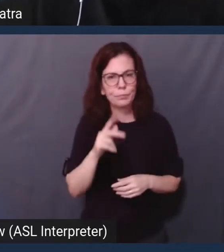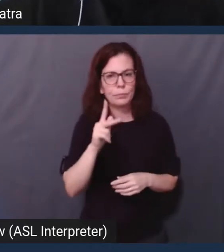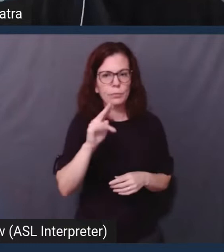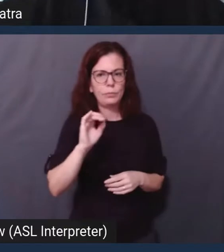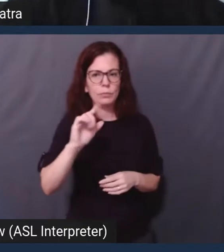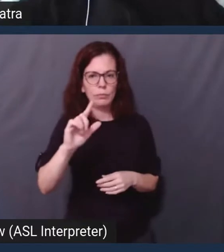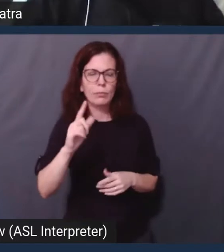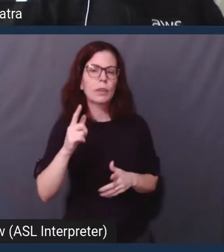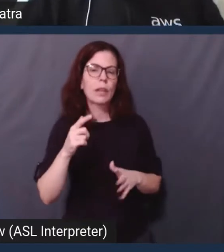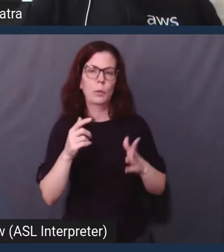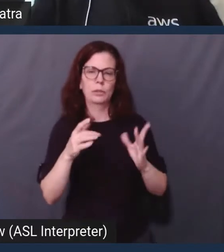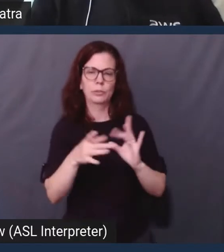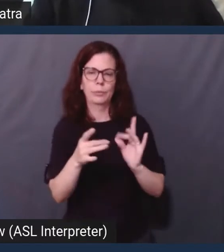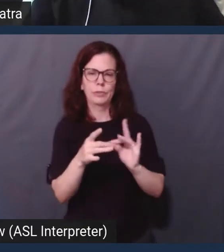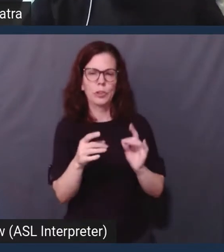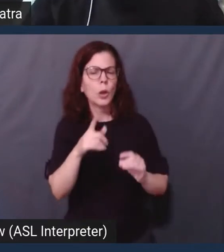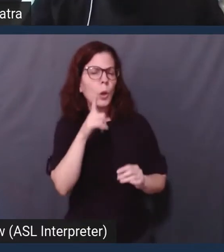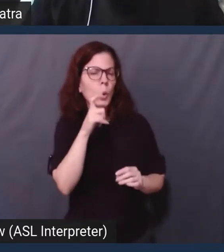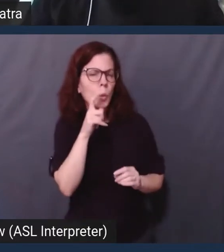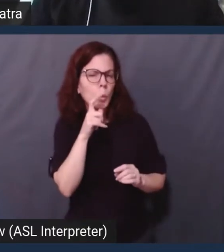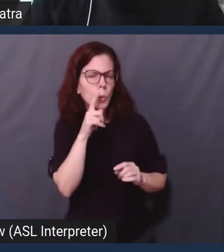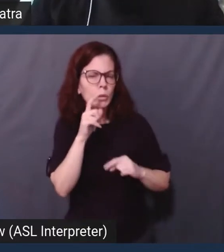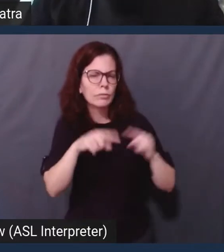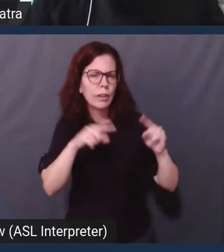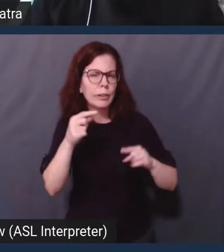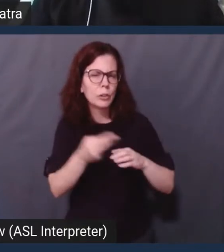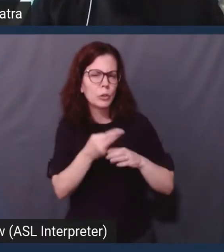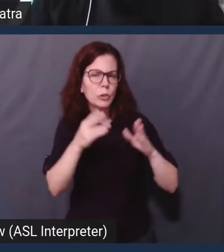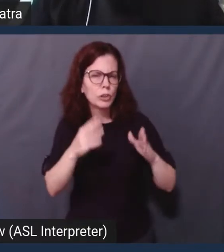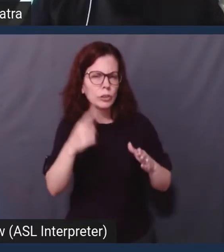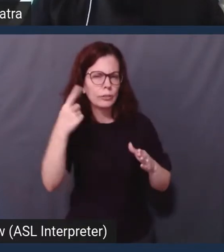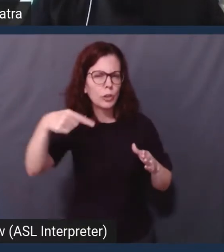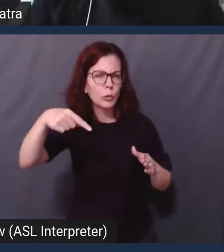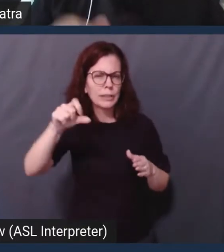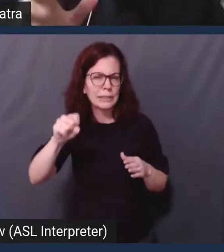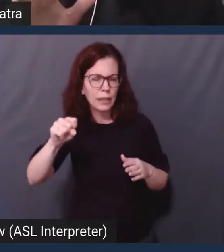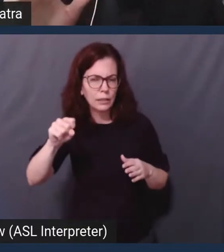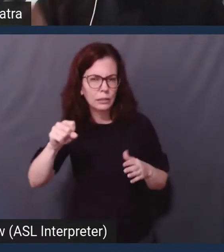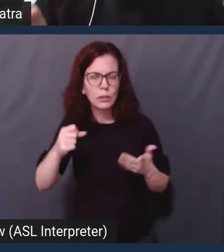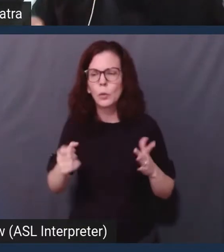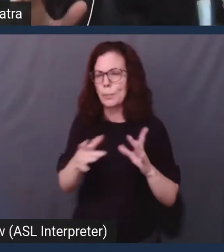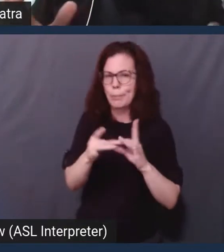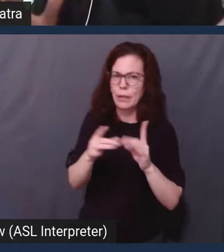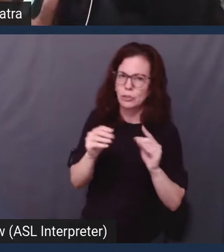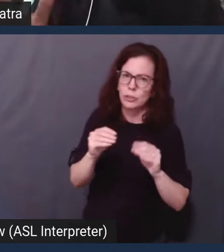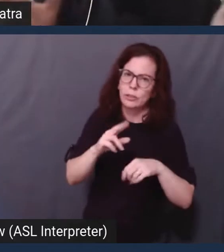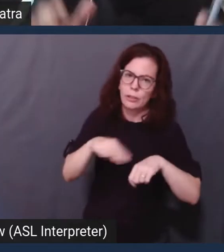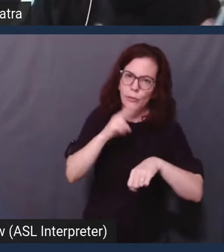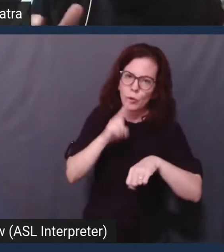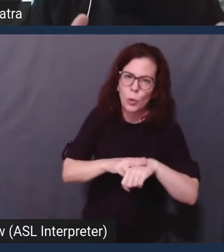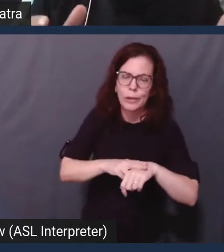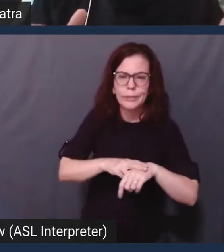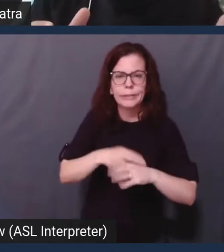who are the different users for QuickSight. So we mentioned, obviously, the readers, these are the people who consume that data,